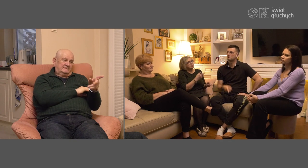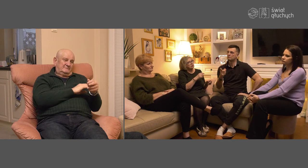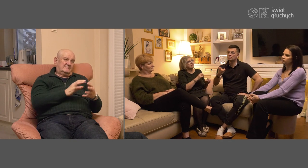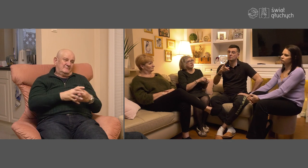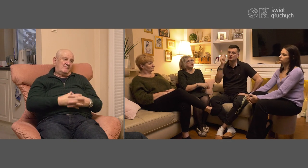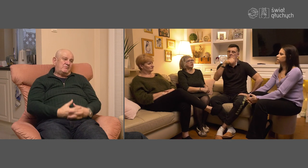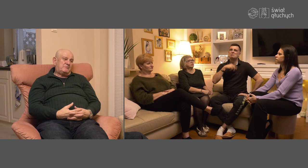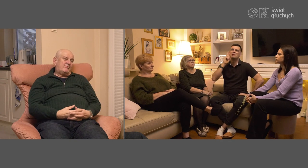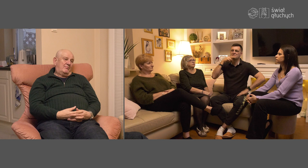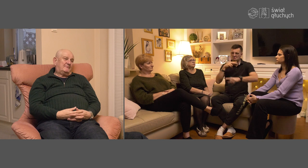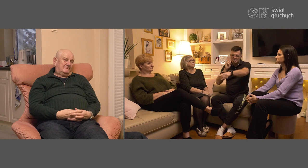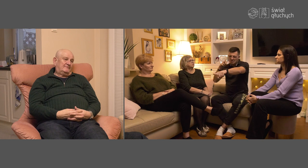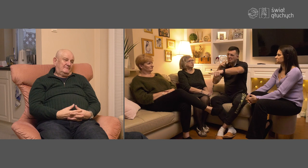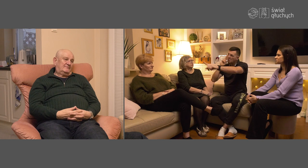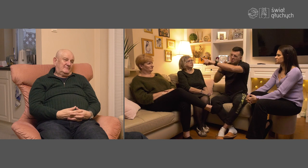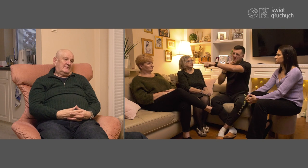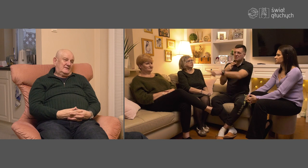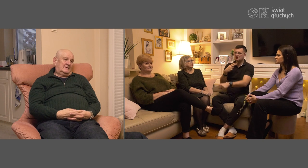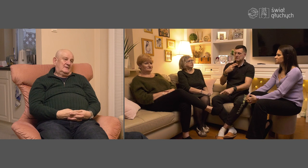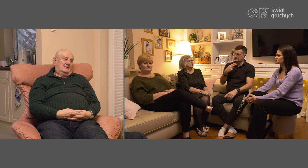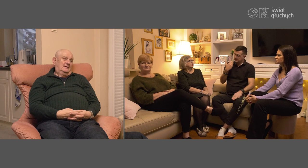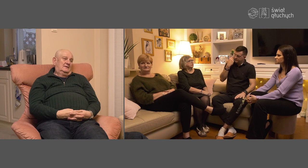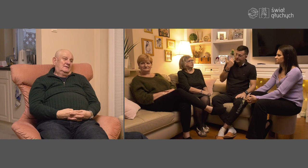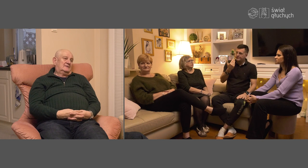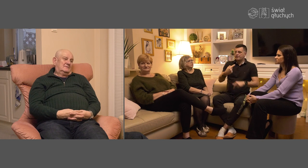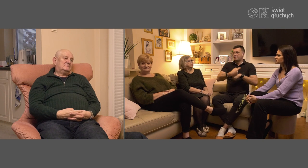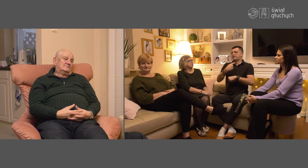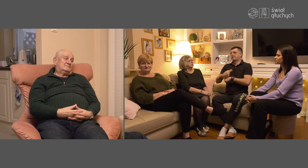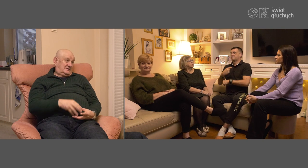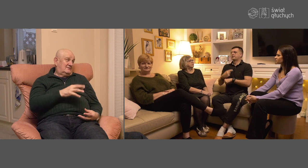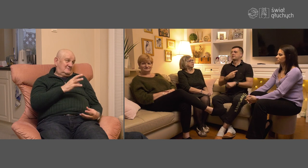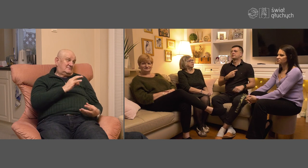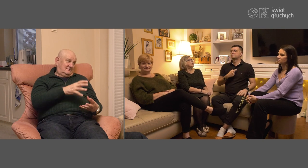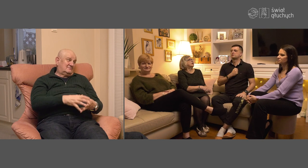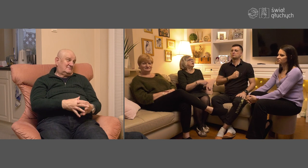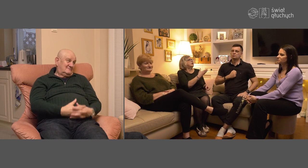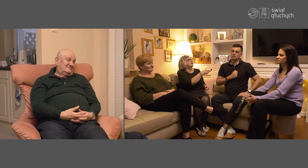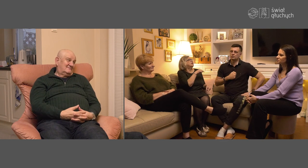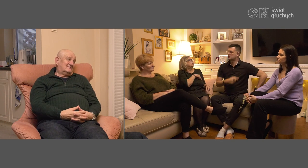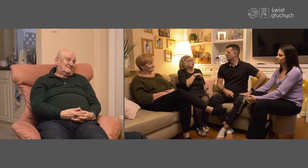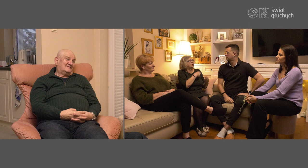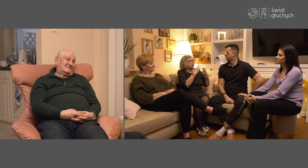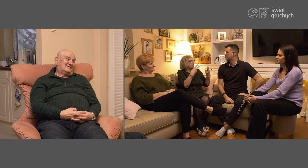[Rafał]: He will go to school, everyone laughs that the parents are deaf. It's sad.